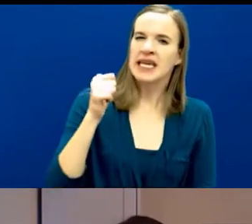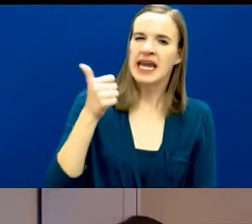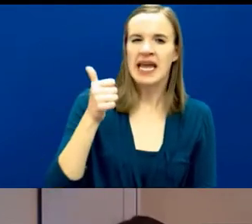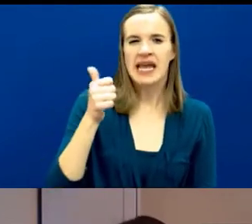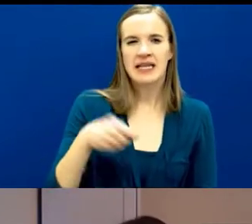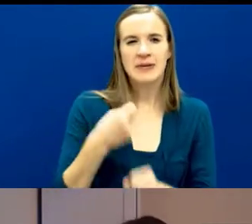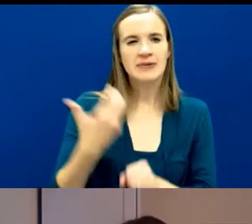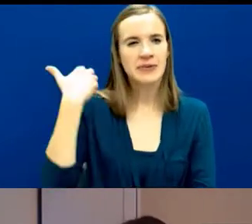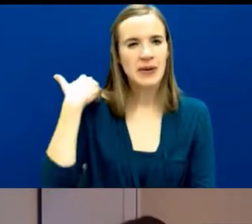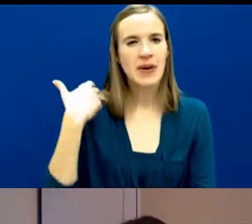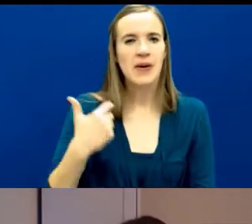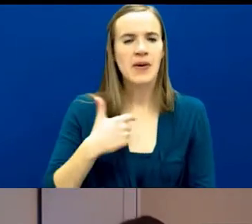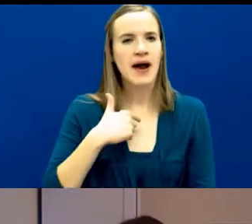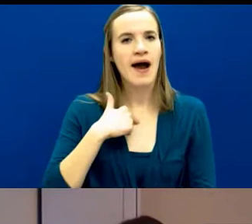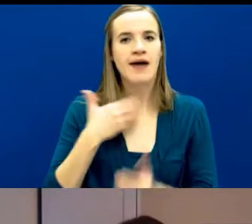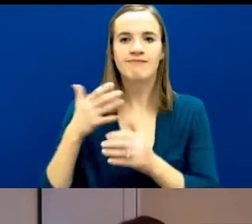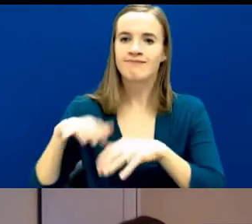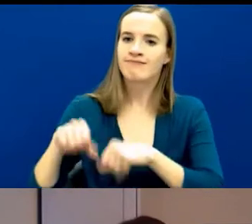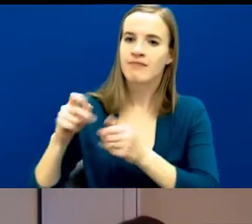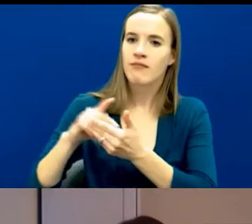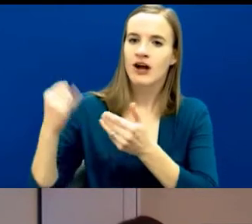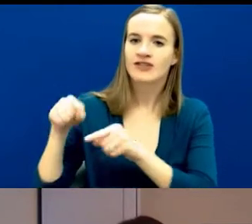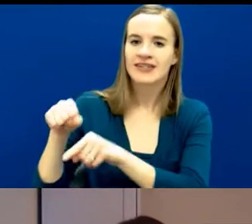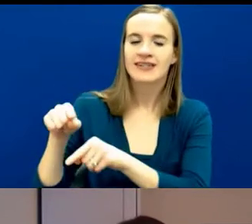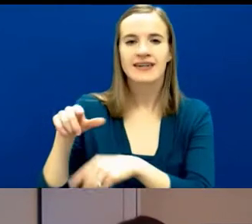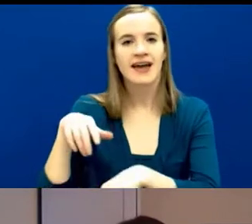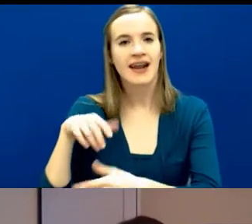Technology Resource Center where I was working and we called it Learning About